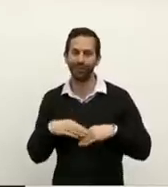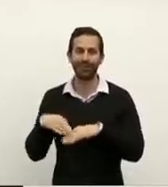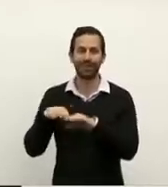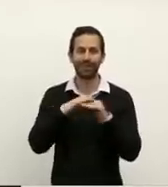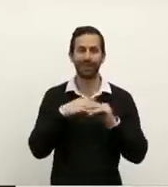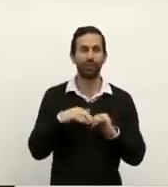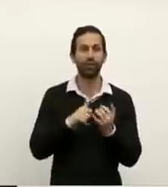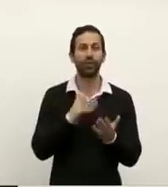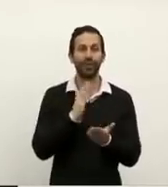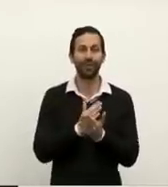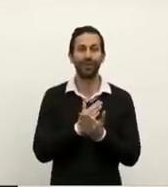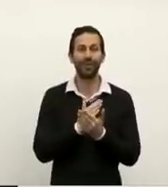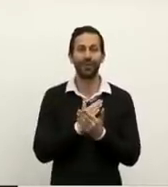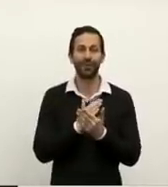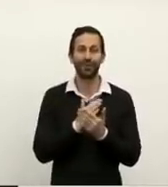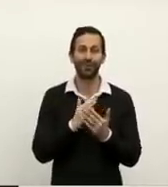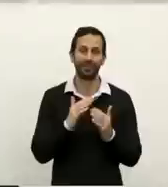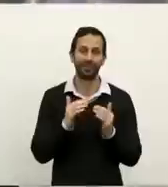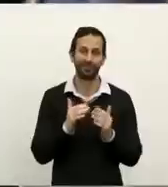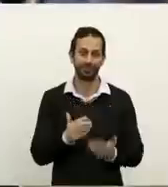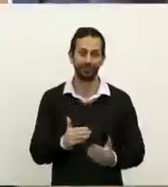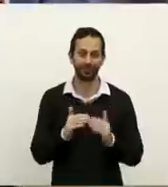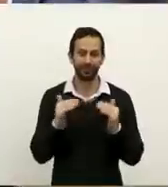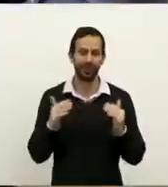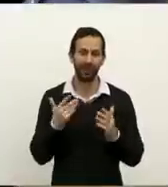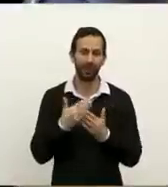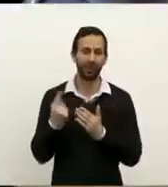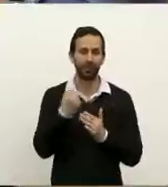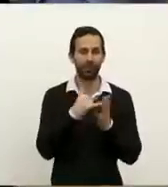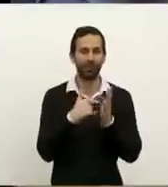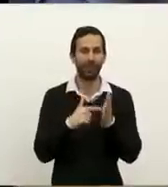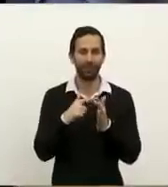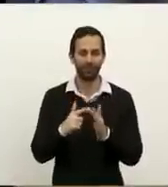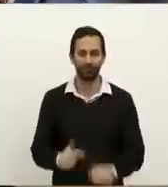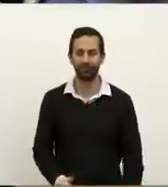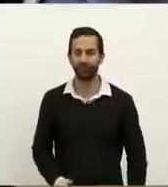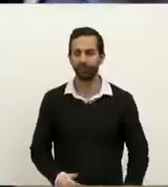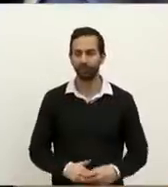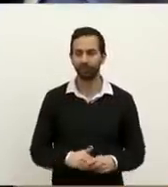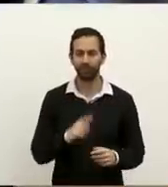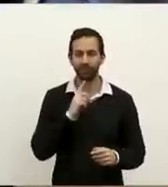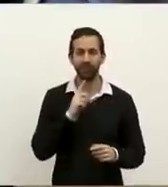So, it's definitely fair and square on our pad. Yeah. You make a great point. You've lead a lot of that consistency,